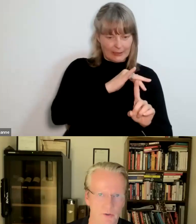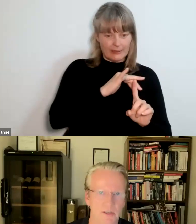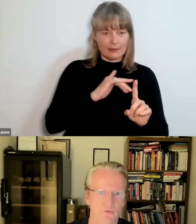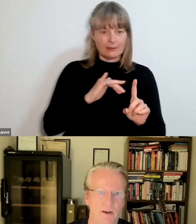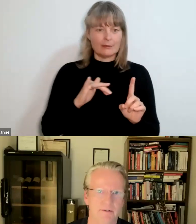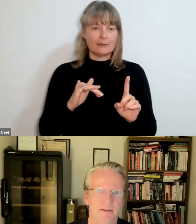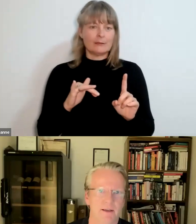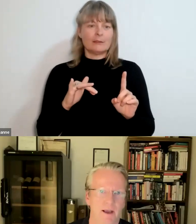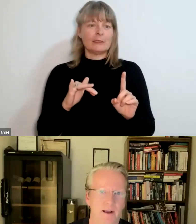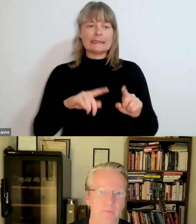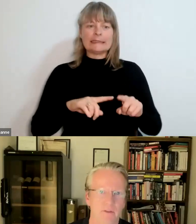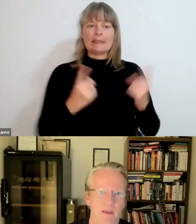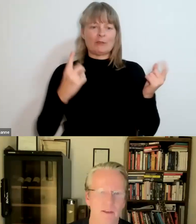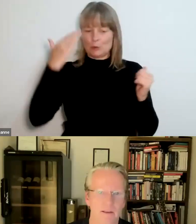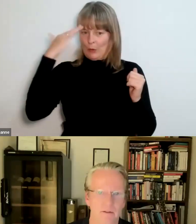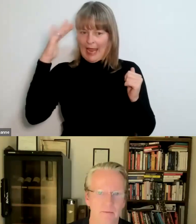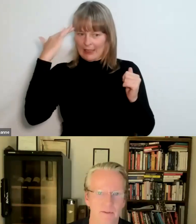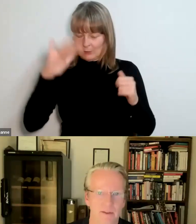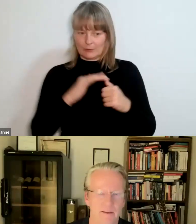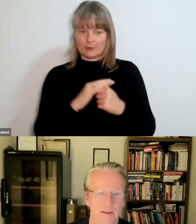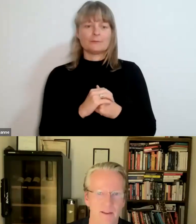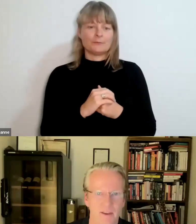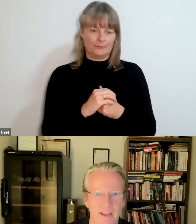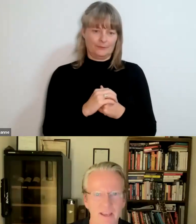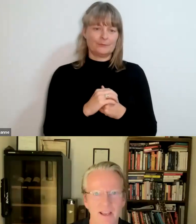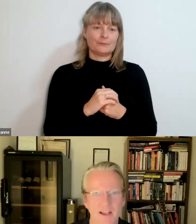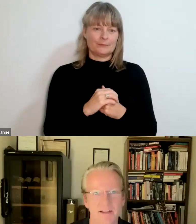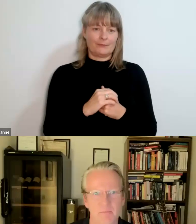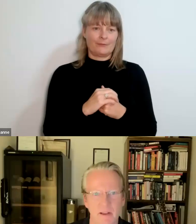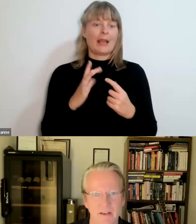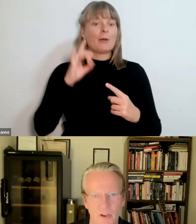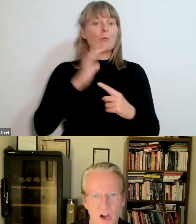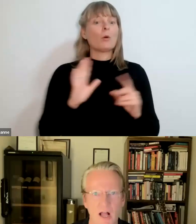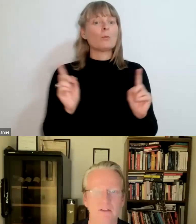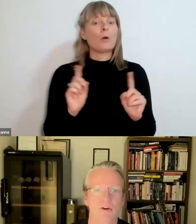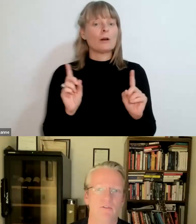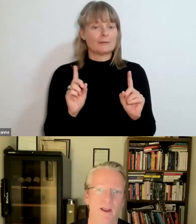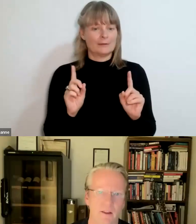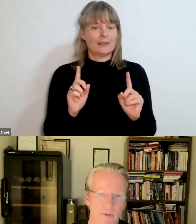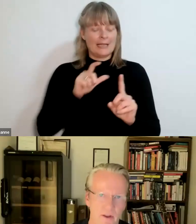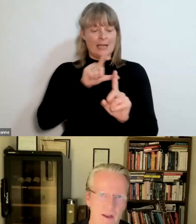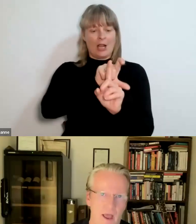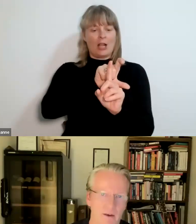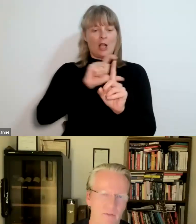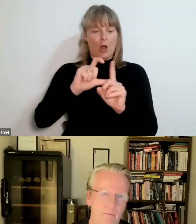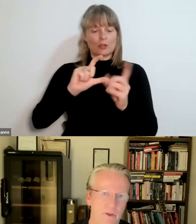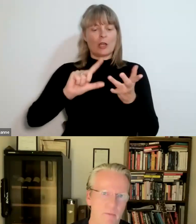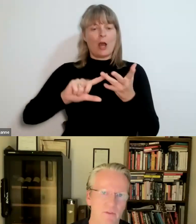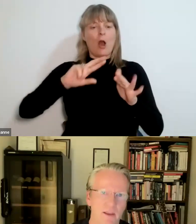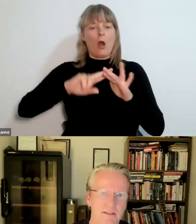exactly about this issue. We are not seeing health and well-being in the context of education is something that the adults simply do